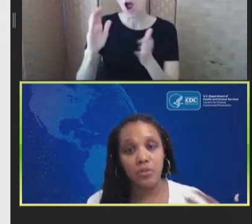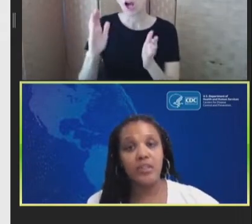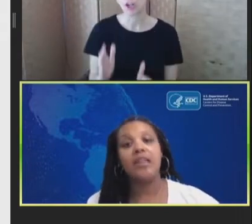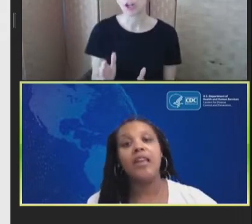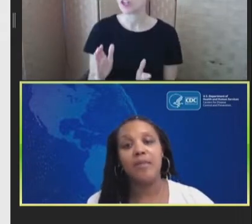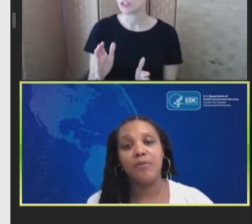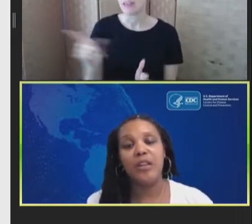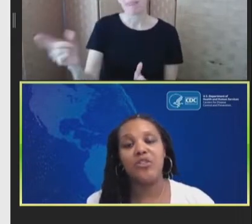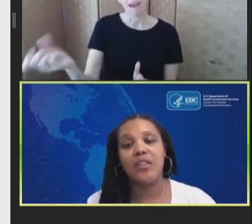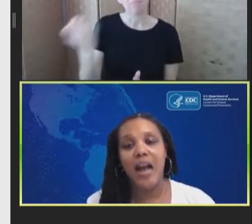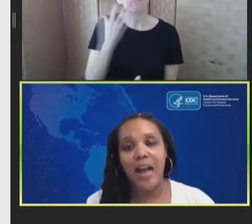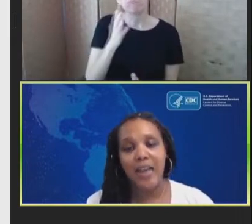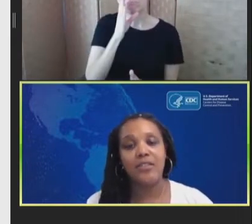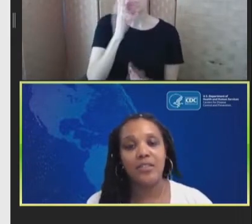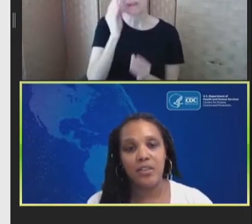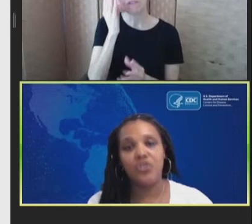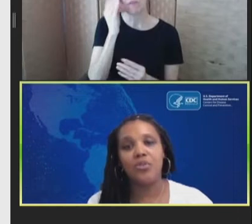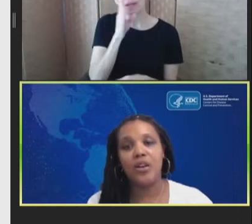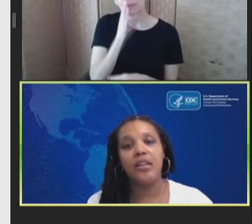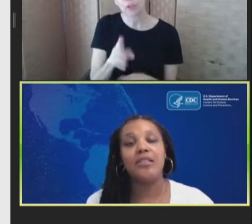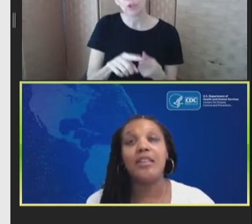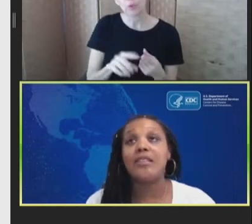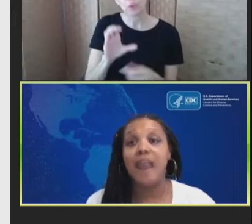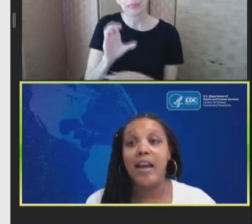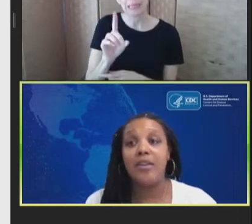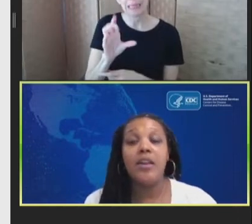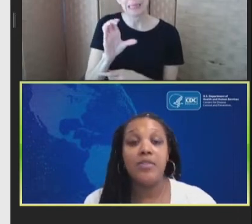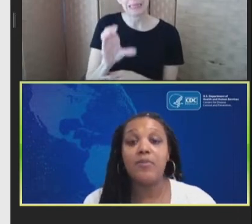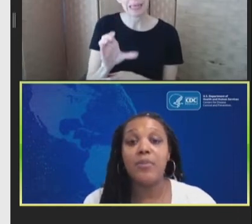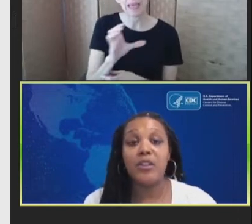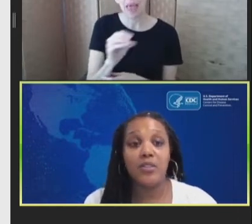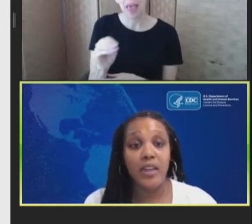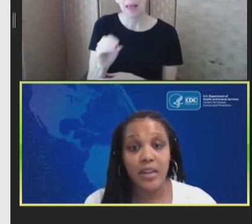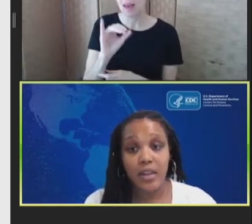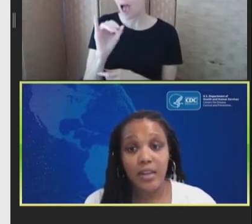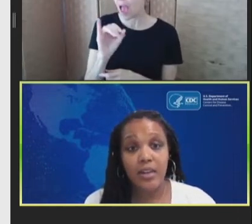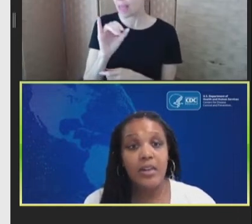also sending that information to IS as an ensuring that states had the information that they needed.